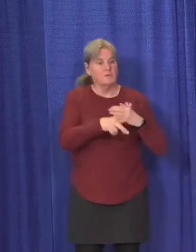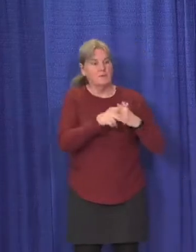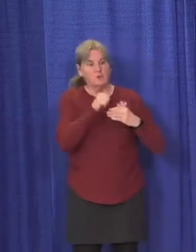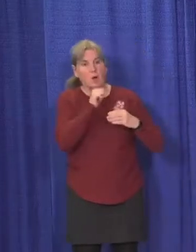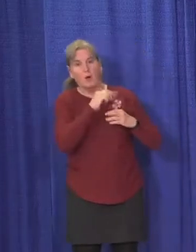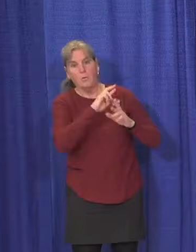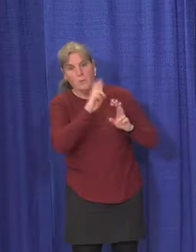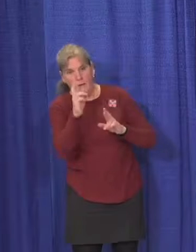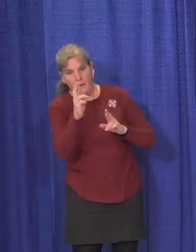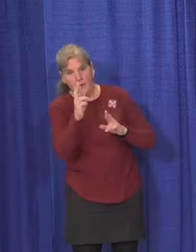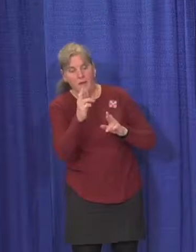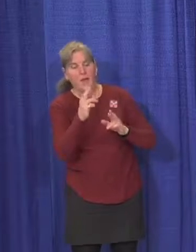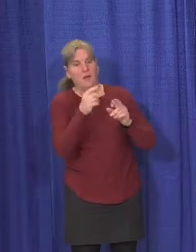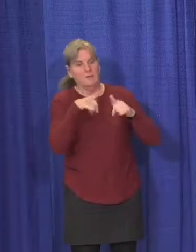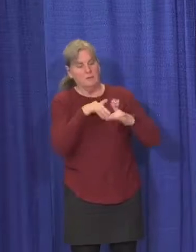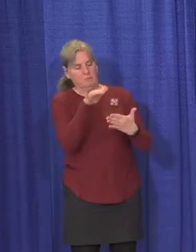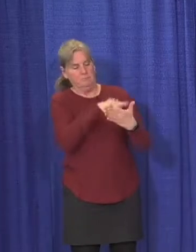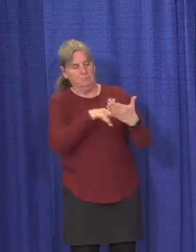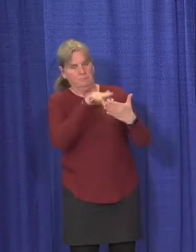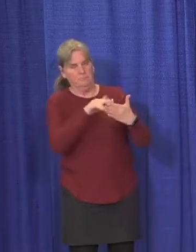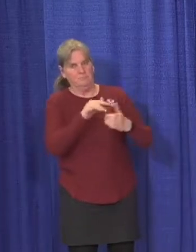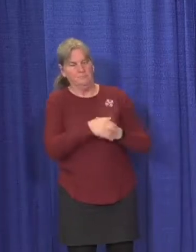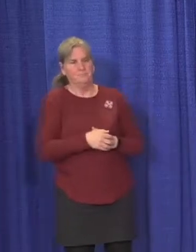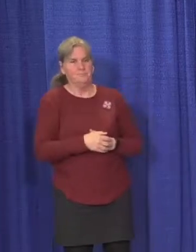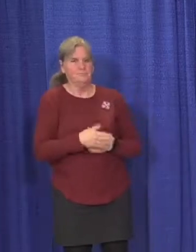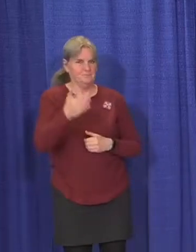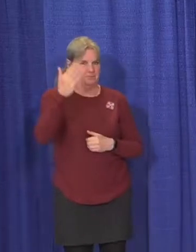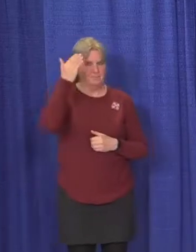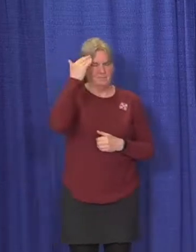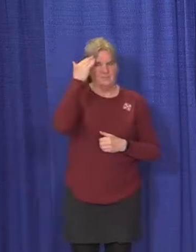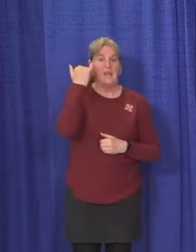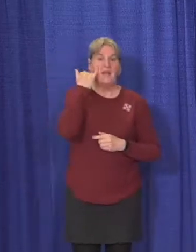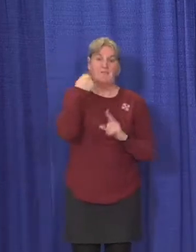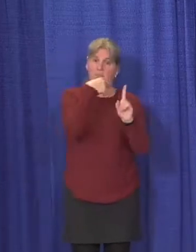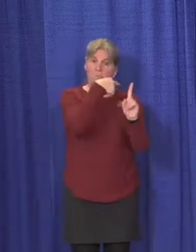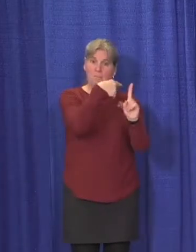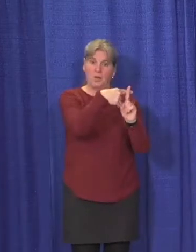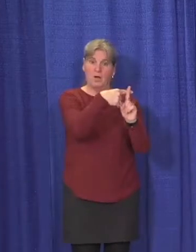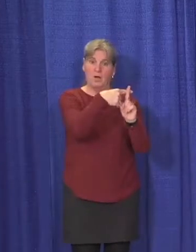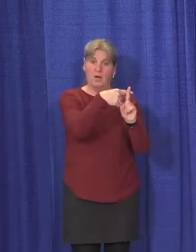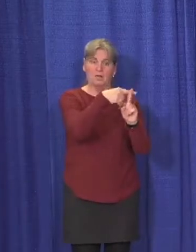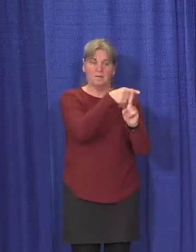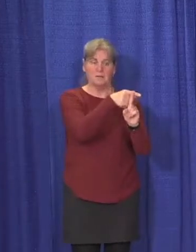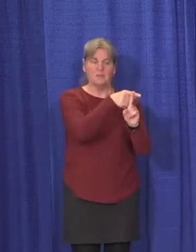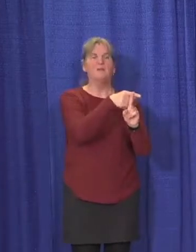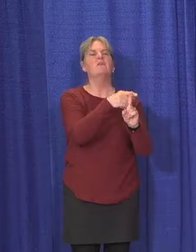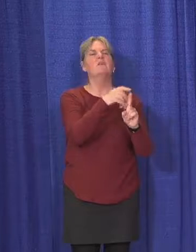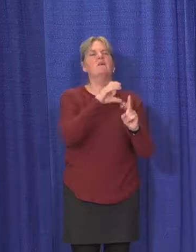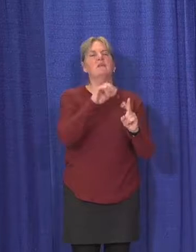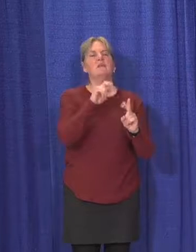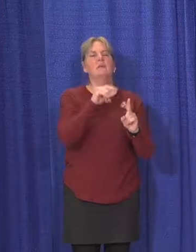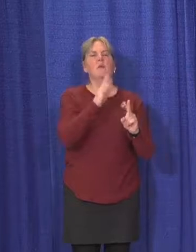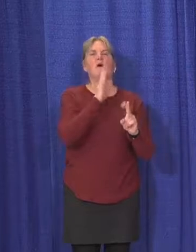confirmation of results. If you test positive you will be